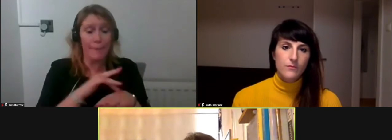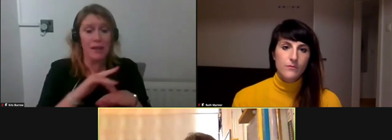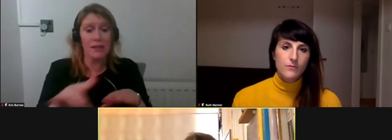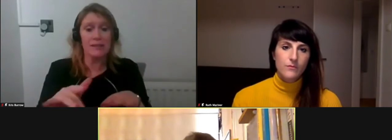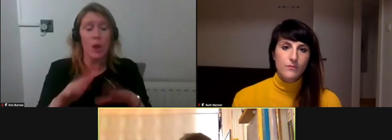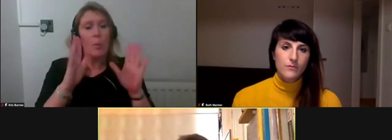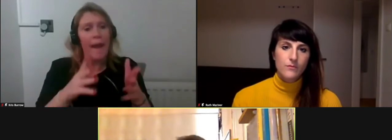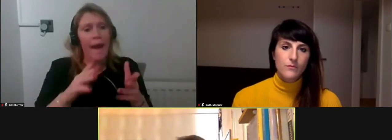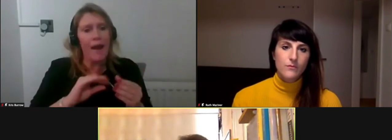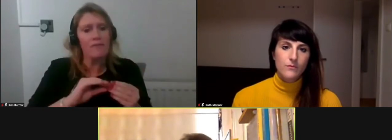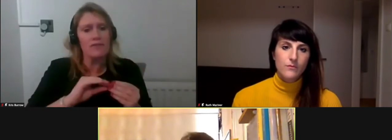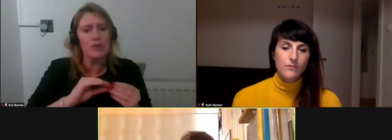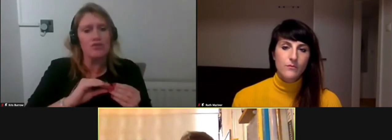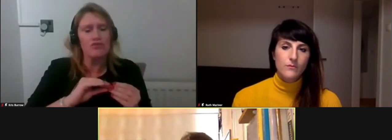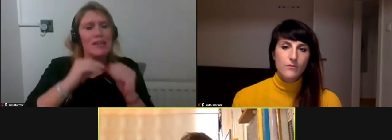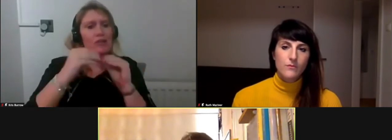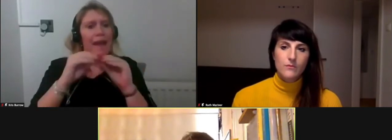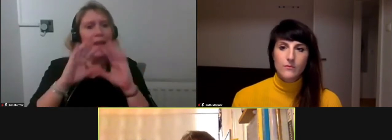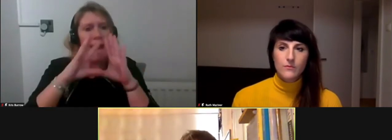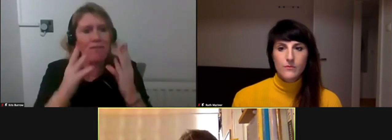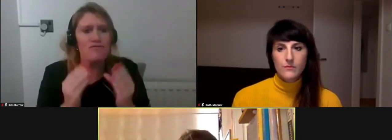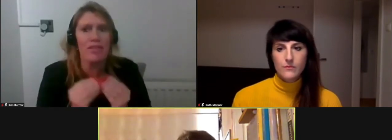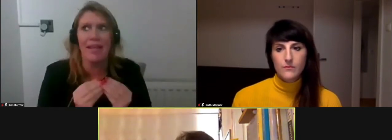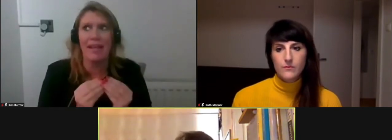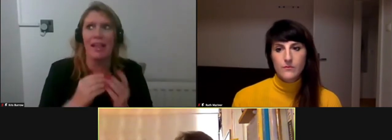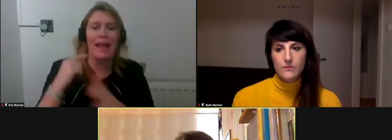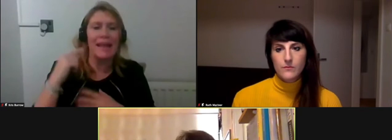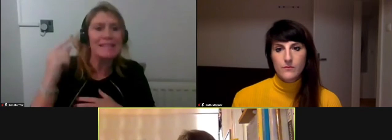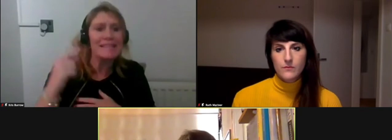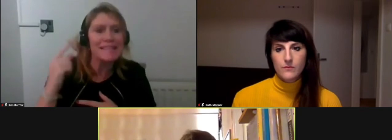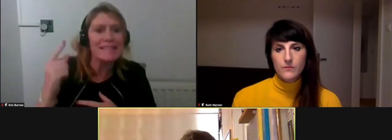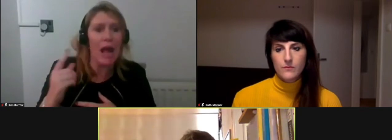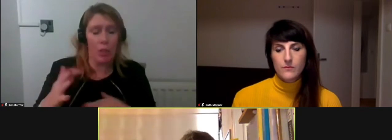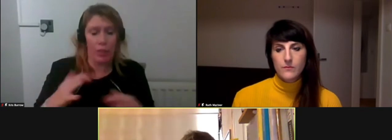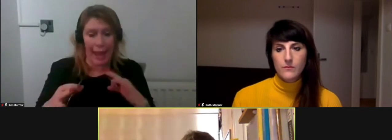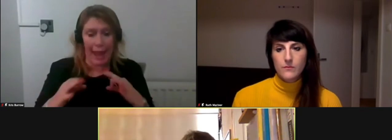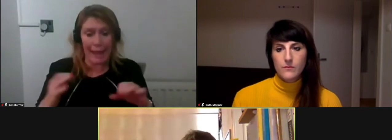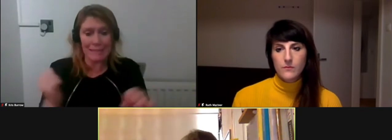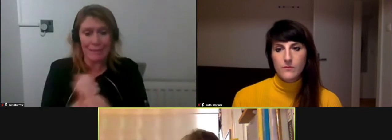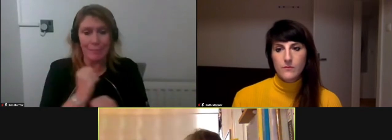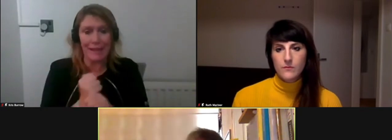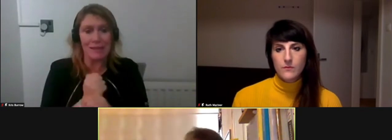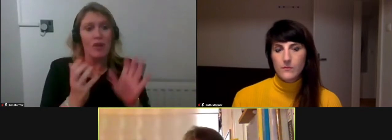everything, every sound that an actor makes in a scene from footsteps to pouring